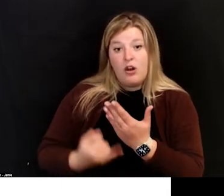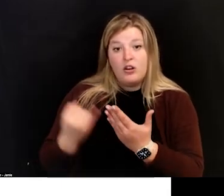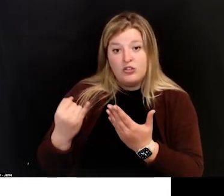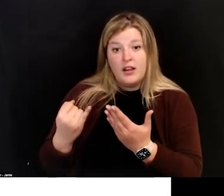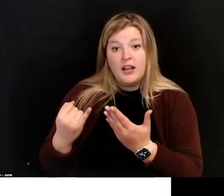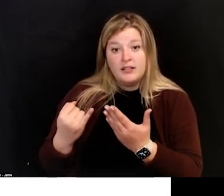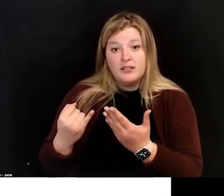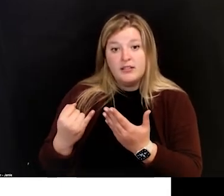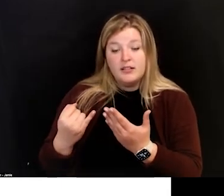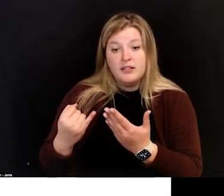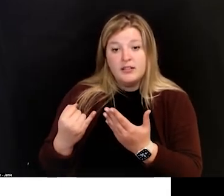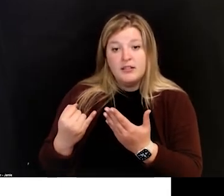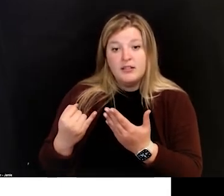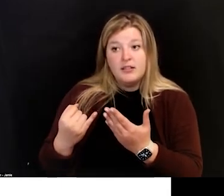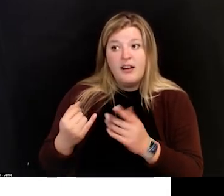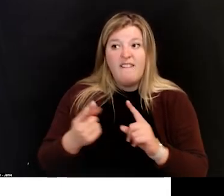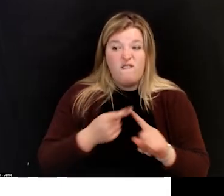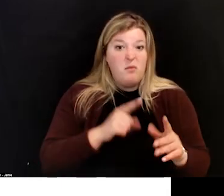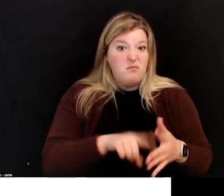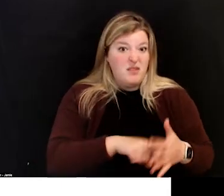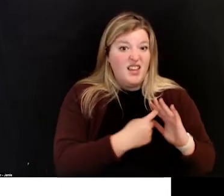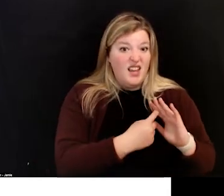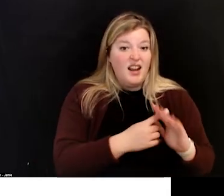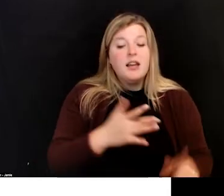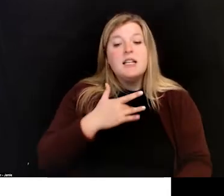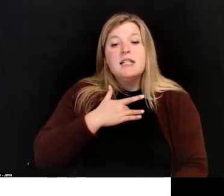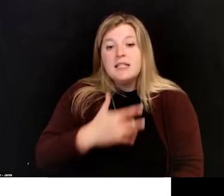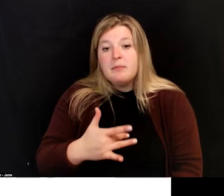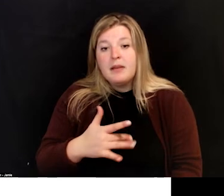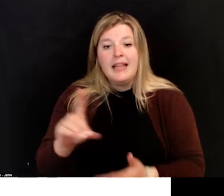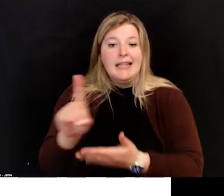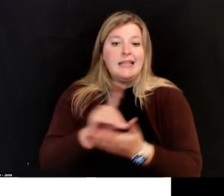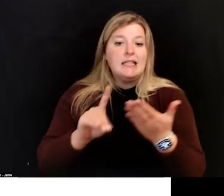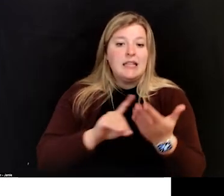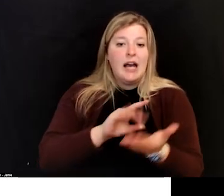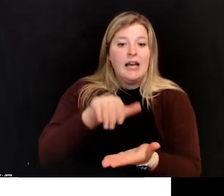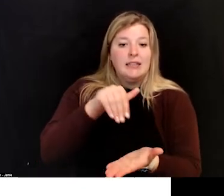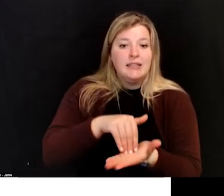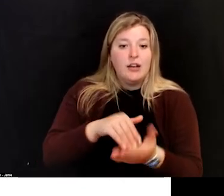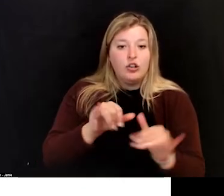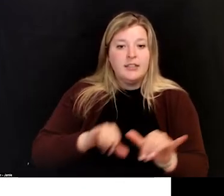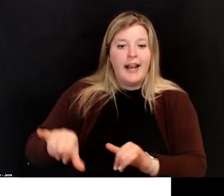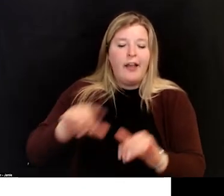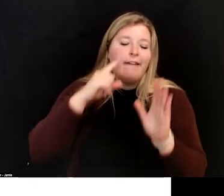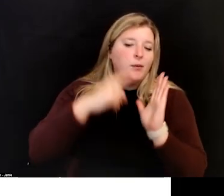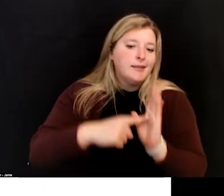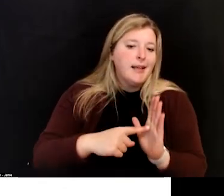I'm gonna typically start with the design centered standard, so things around color contrast, around layout,